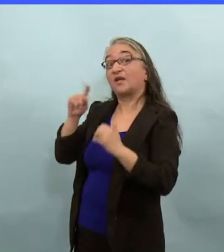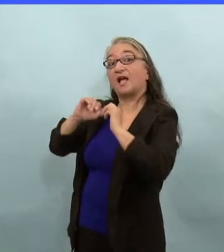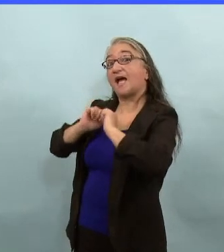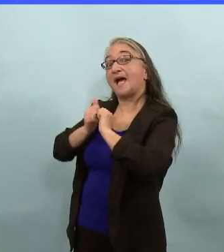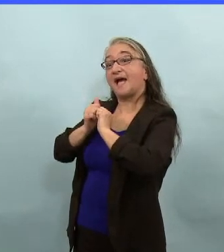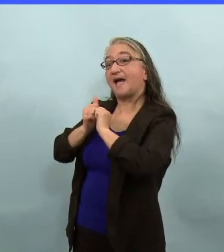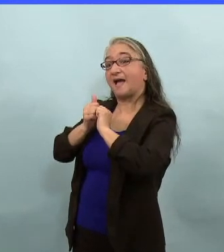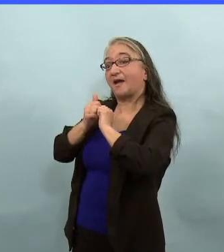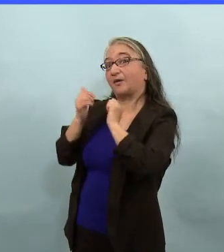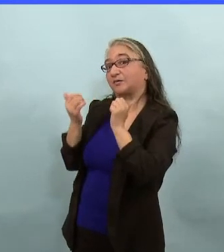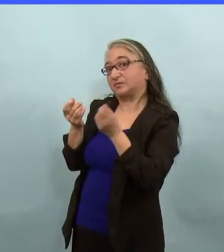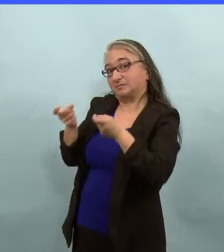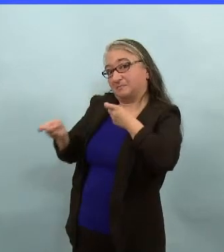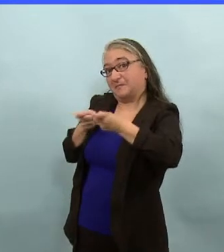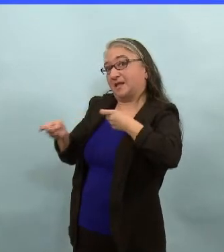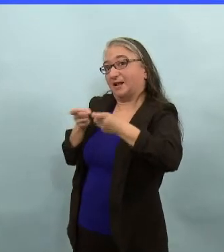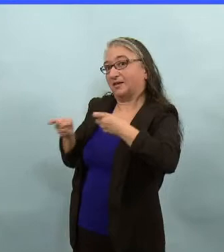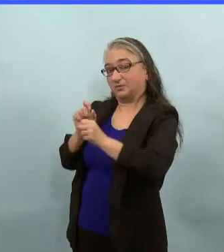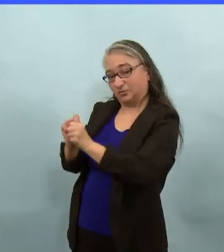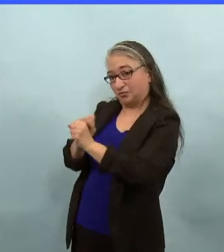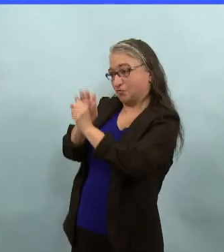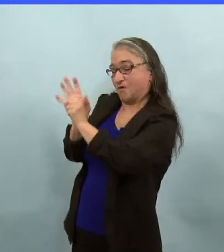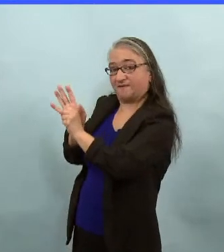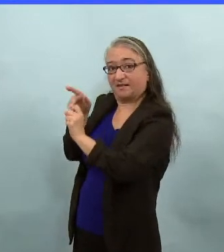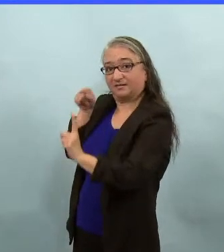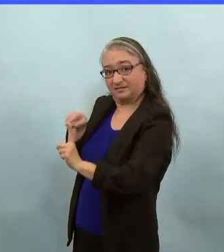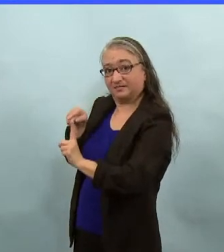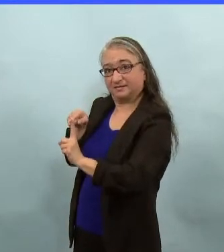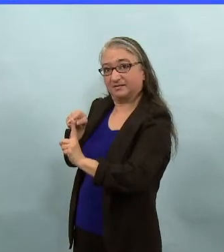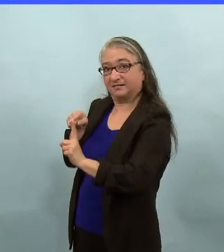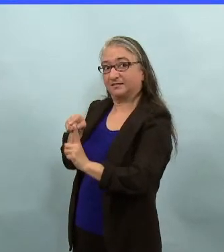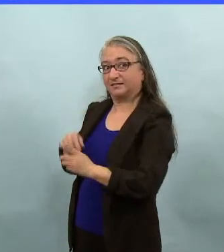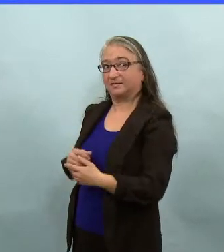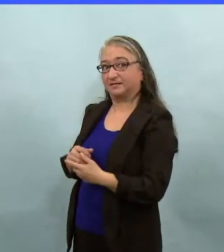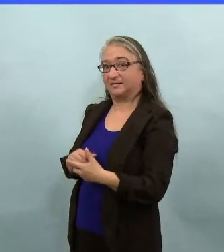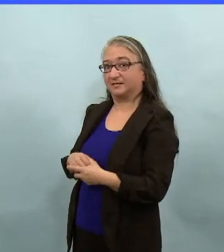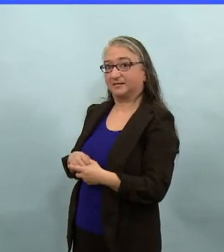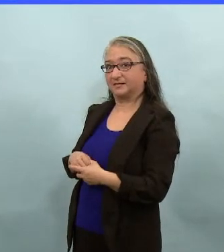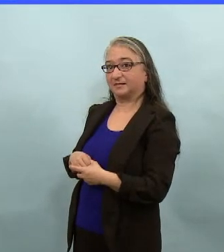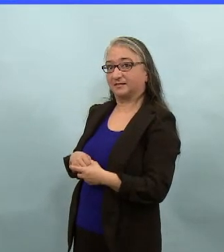consequence of this policy of kind of just letting it go move through the community at the rate that